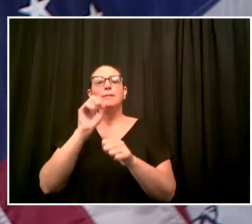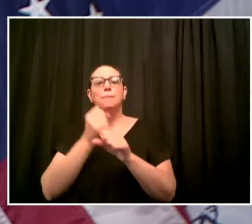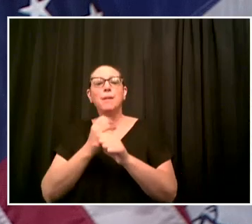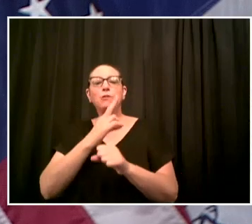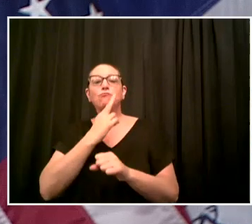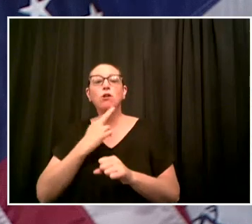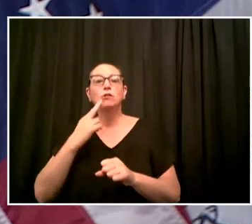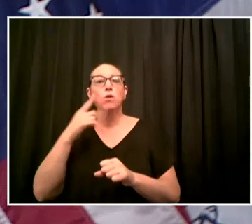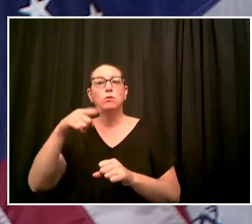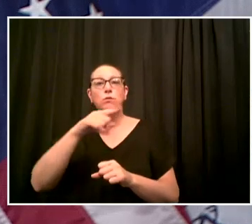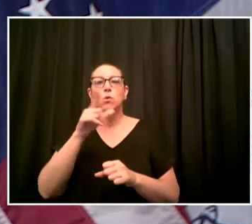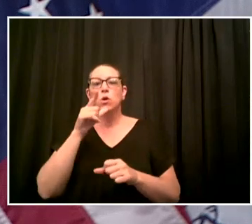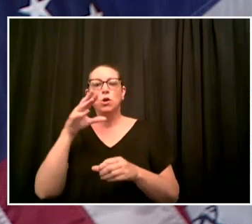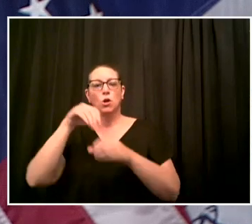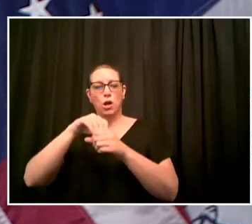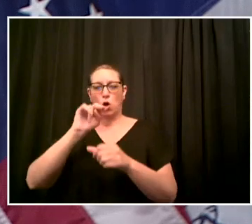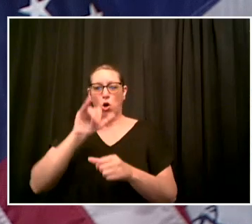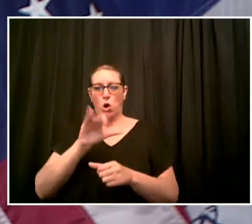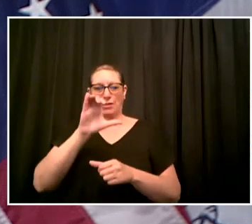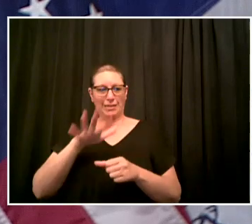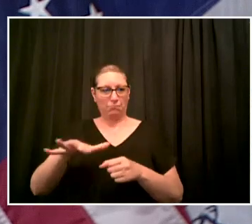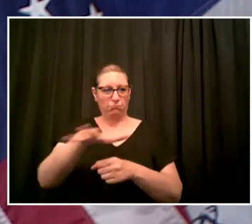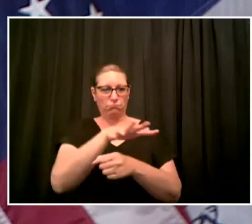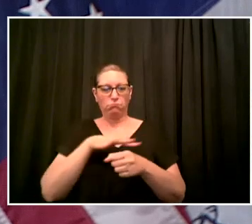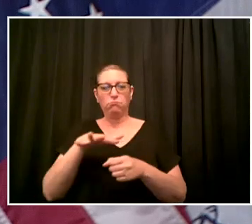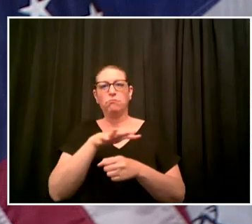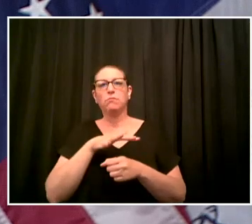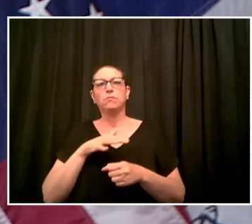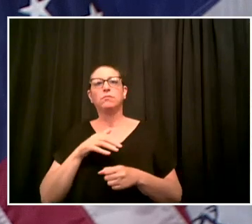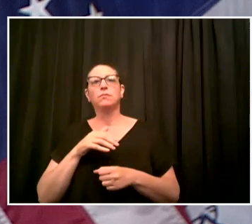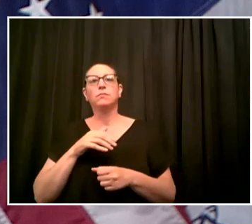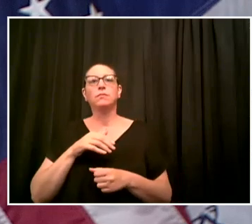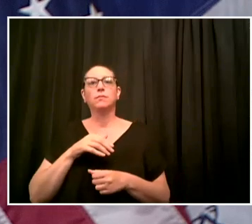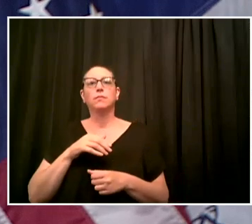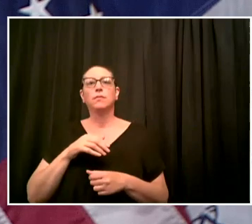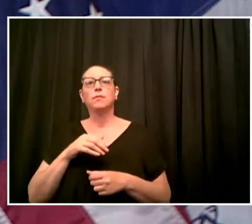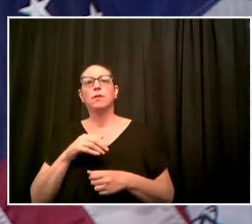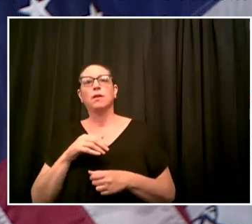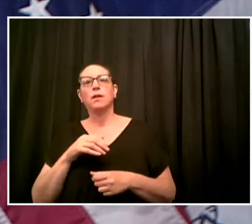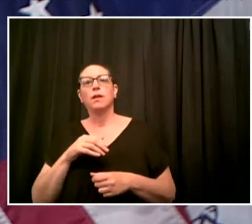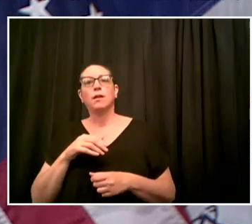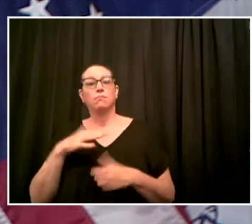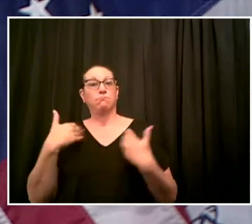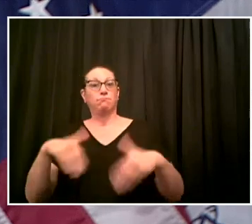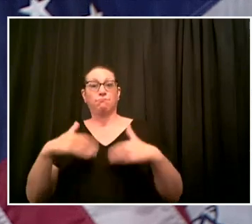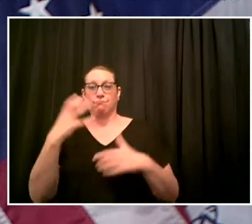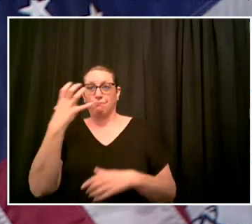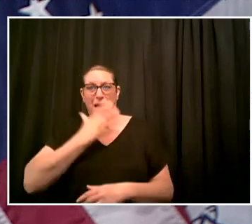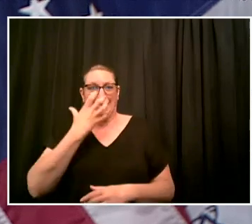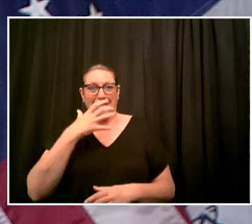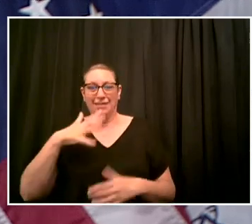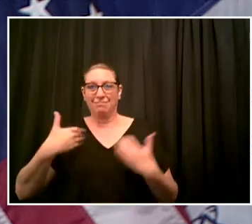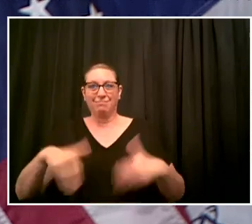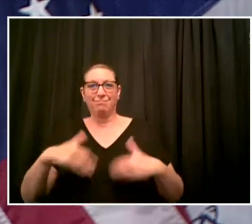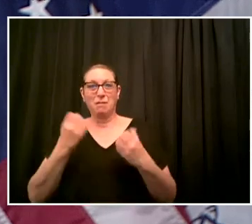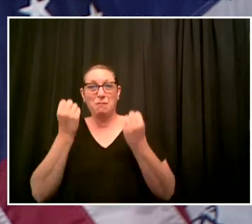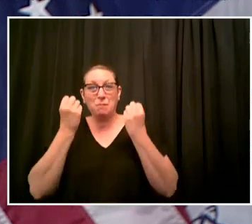IN KOW PEPOLE HAVE BEEN DOING THIS WORK LONGER THN AM E. WE ALL REMEMBER WHEN WE HAD SO MANY SMALL BUSINESS RELIEF BILLS PASSED IN